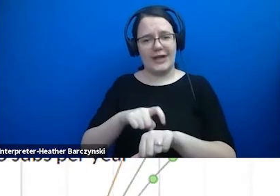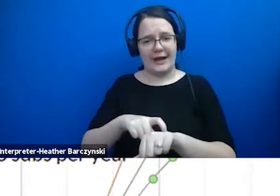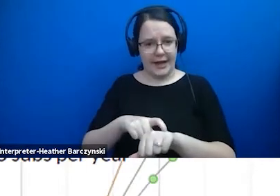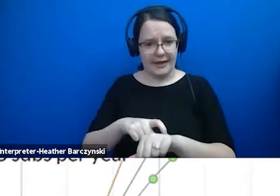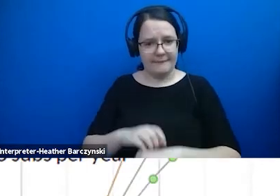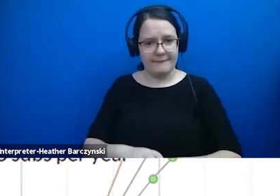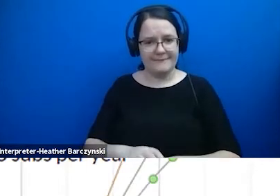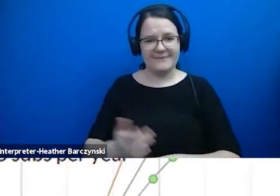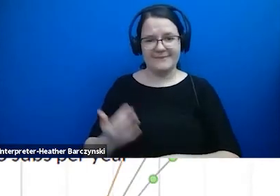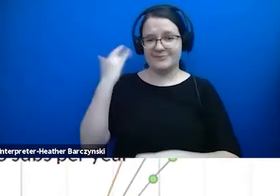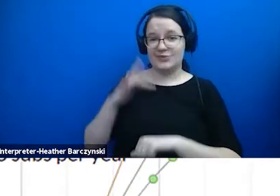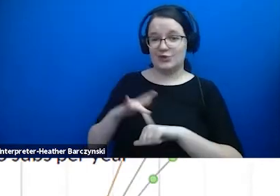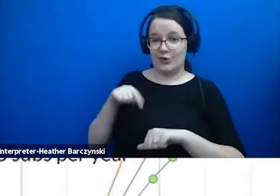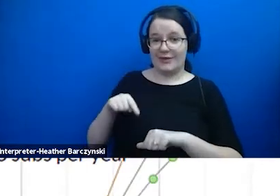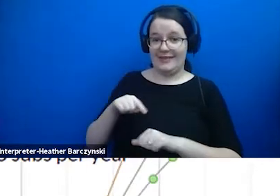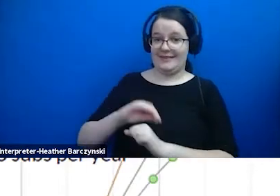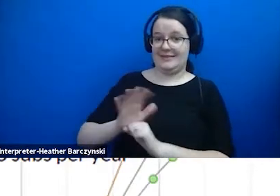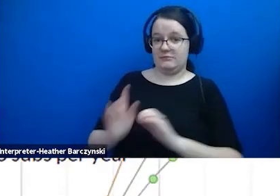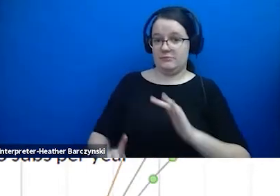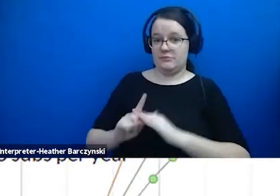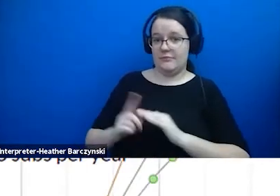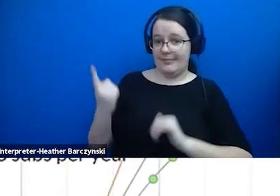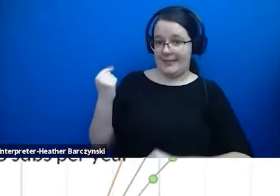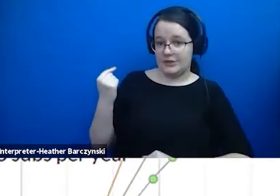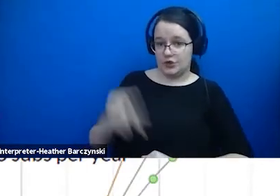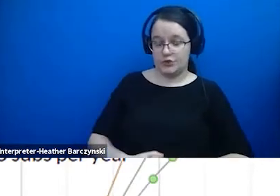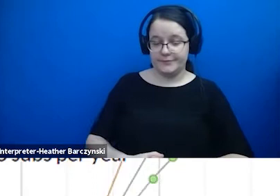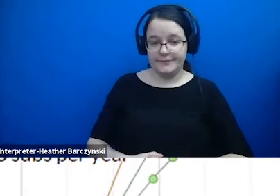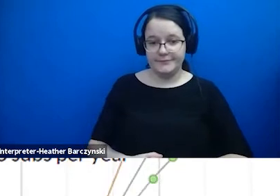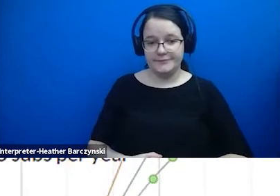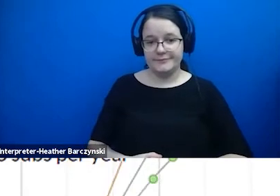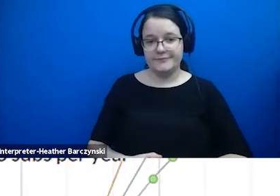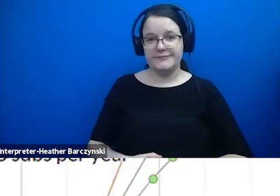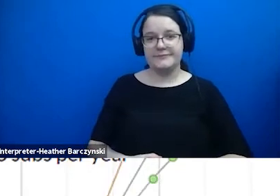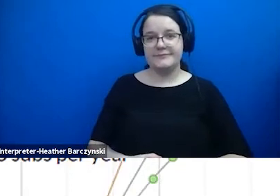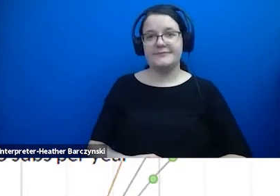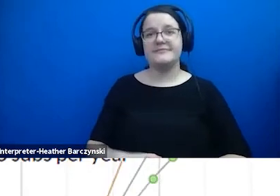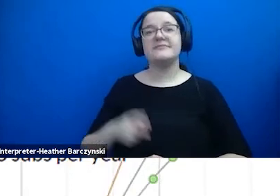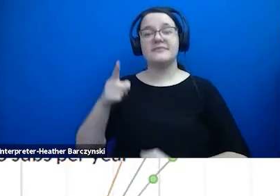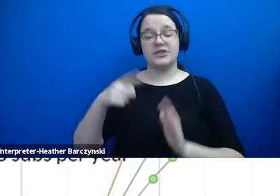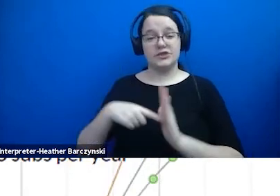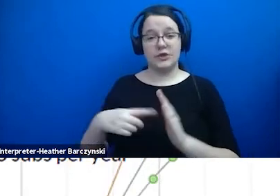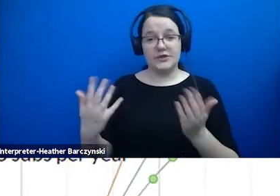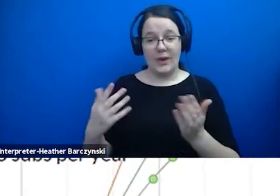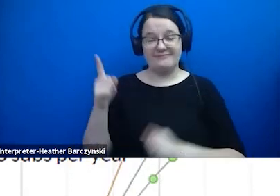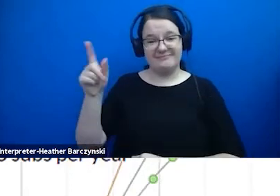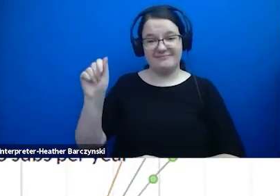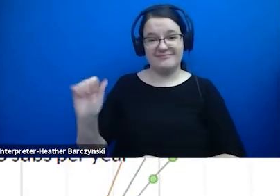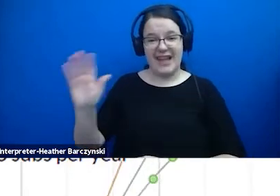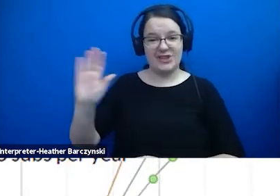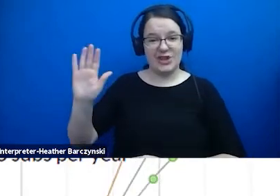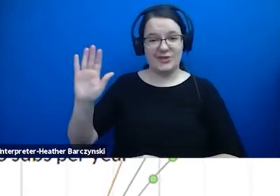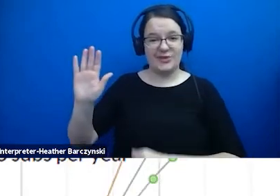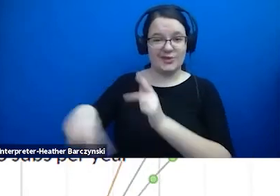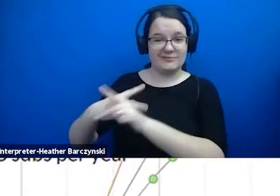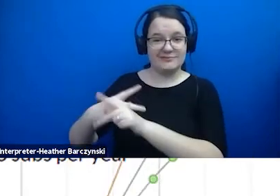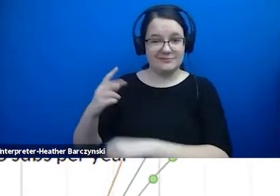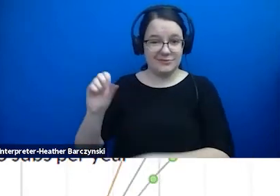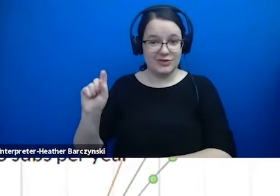this virus emerged last year and it shows that the asia strain is shown primarily in blue dots